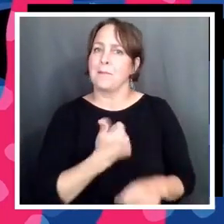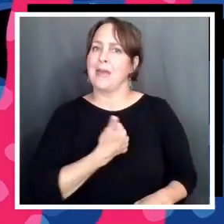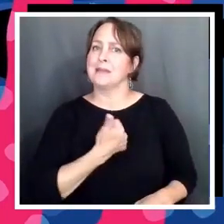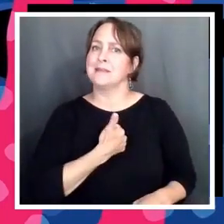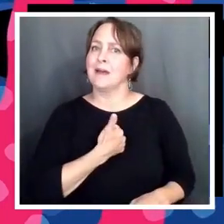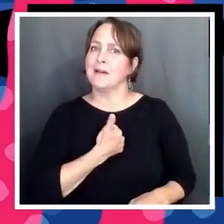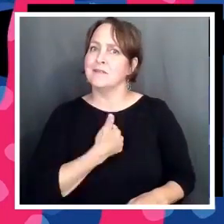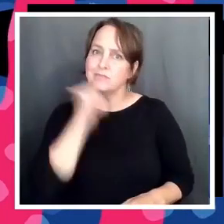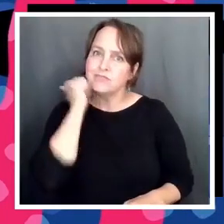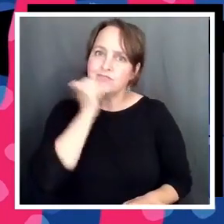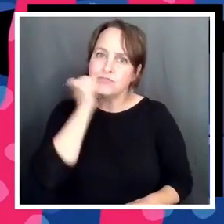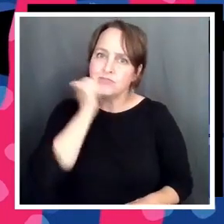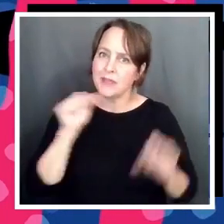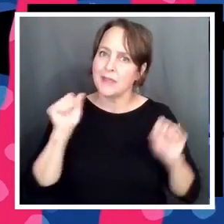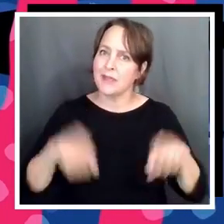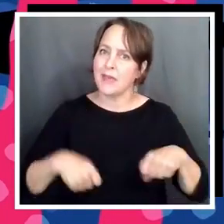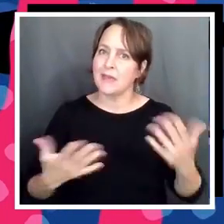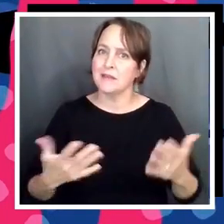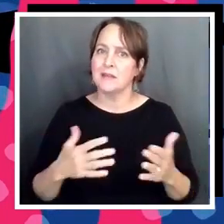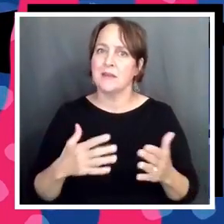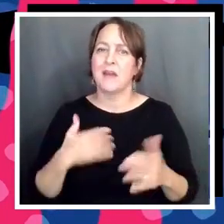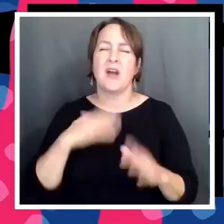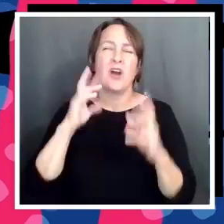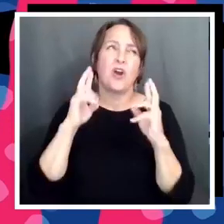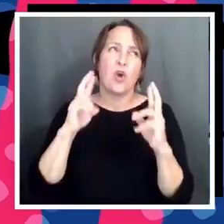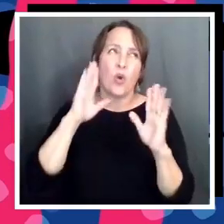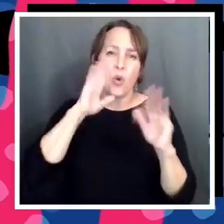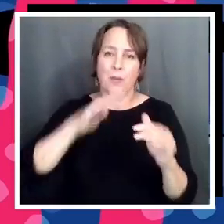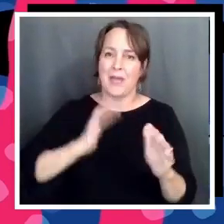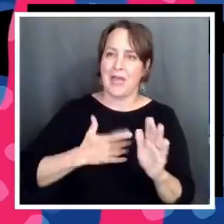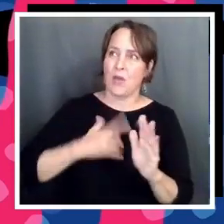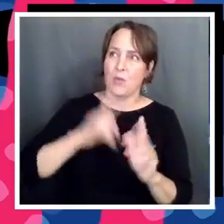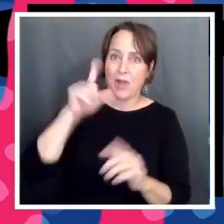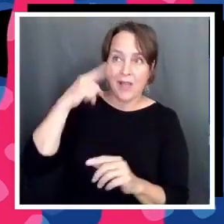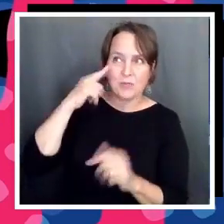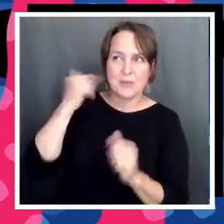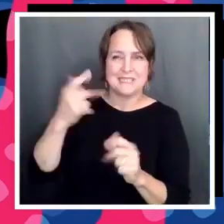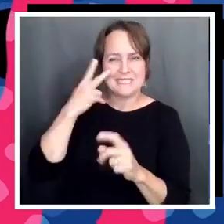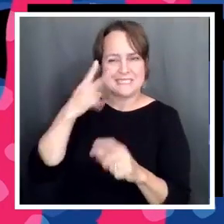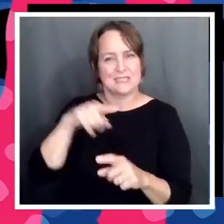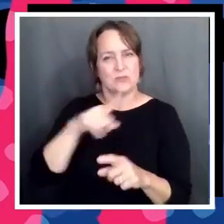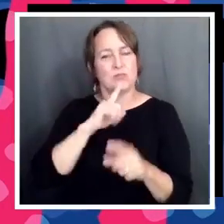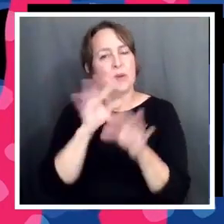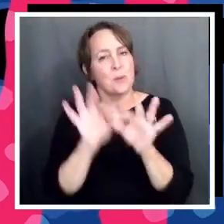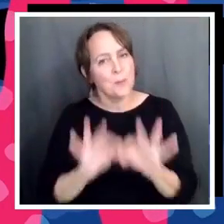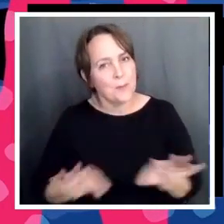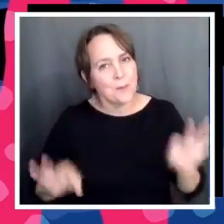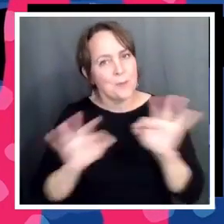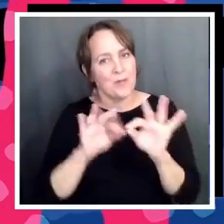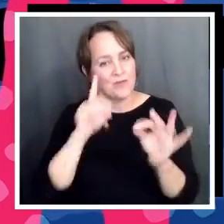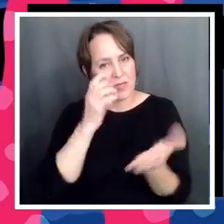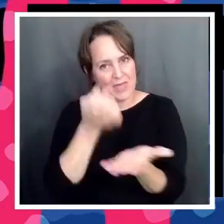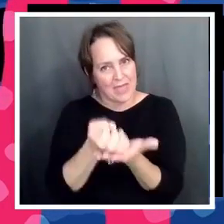WORK CONSISTENTLY THROUGHOUT